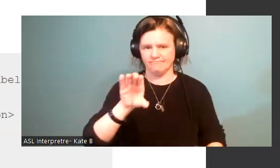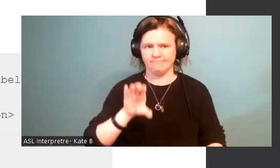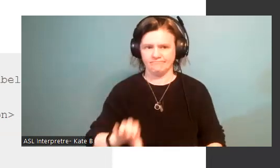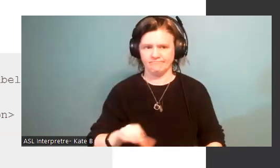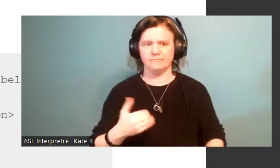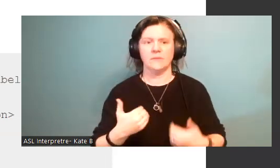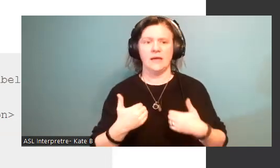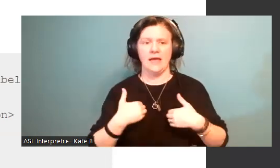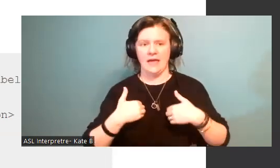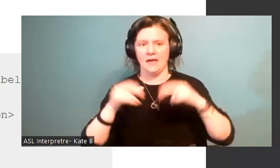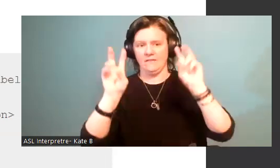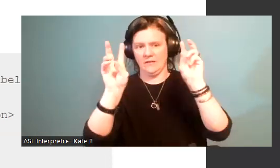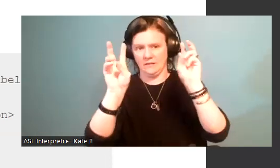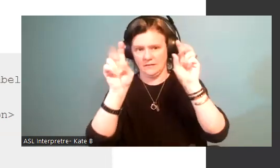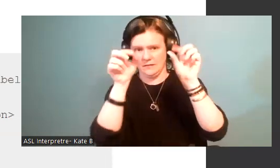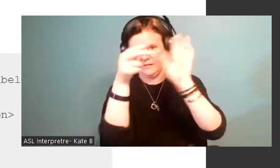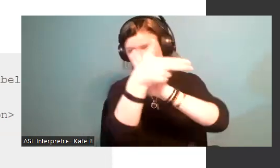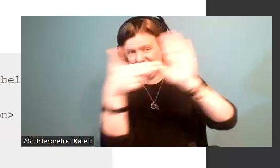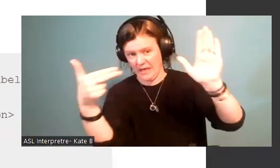an ARIA Live, so in that picture of code, you'll